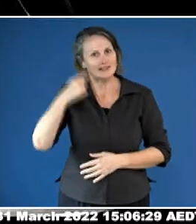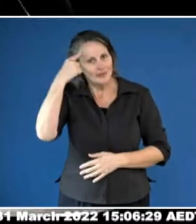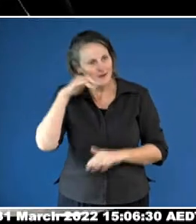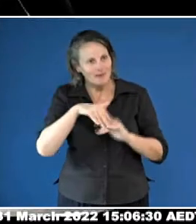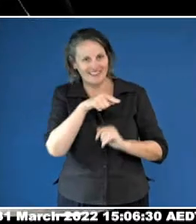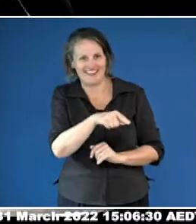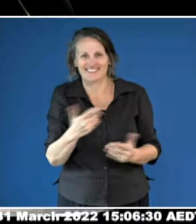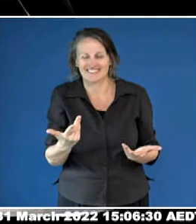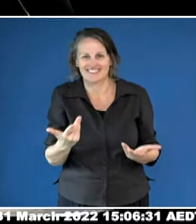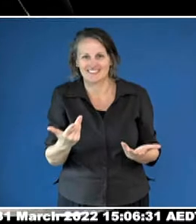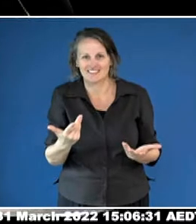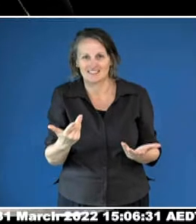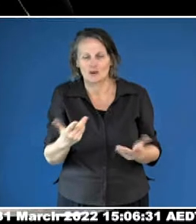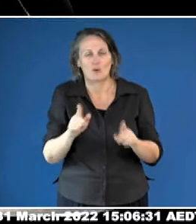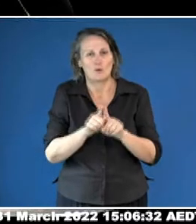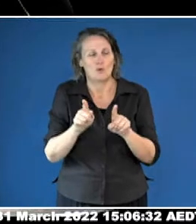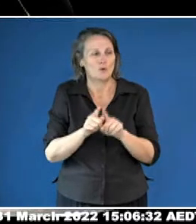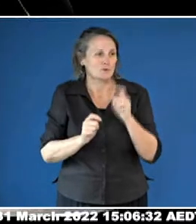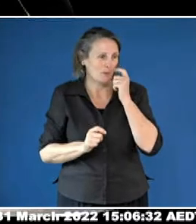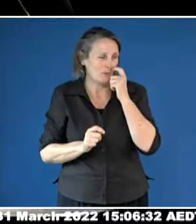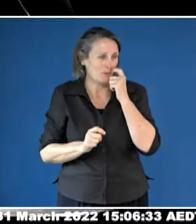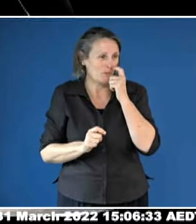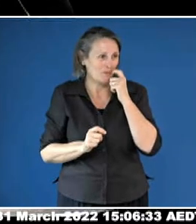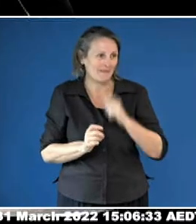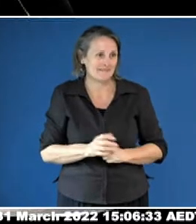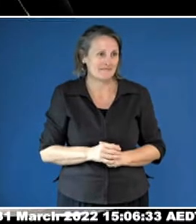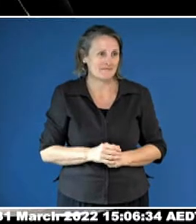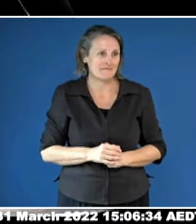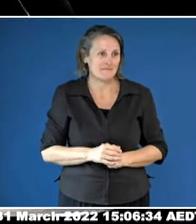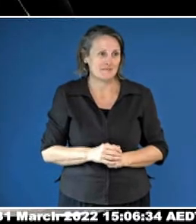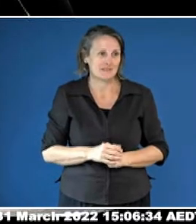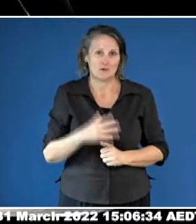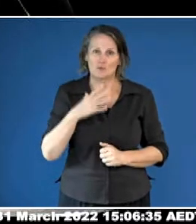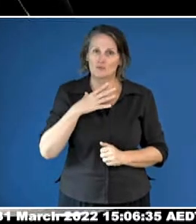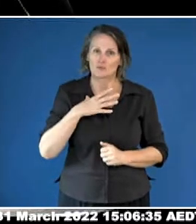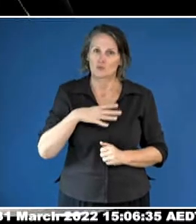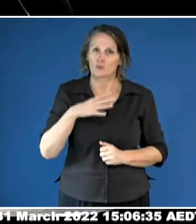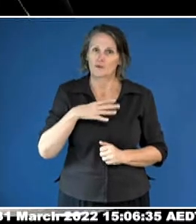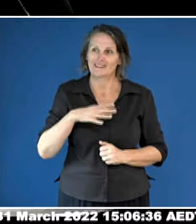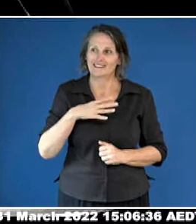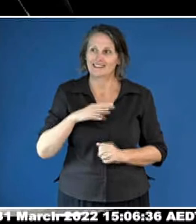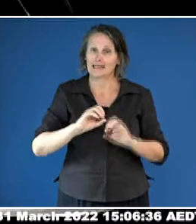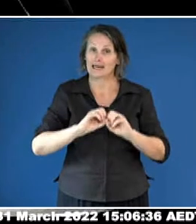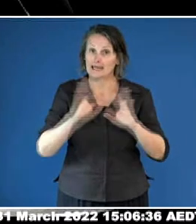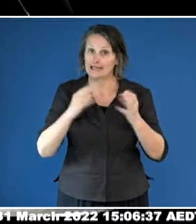And there also needs to be some really clear supports related to health, in particular